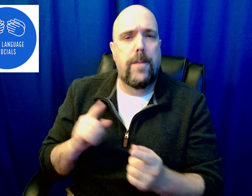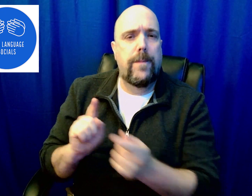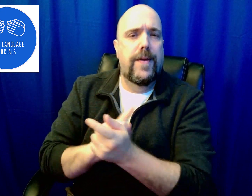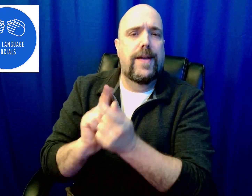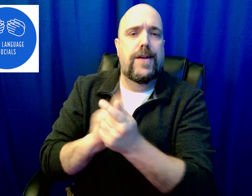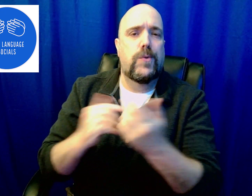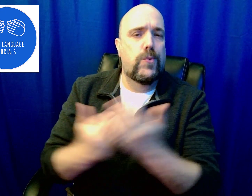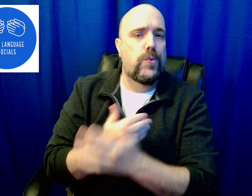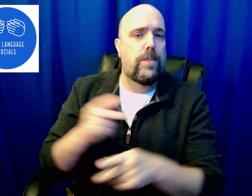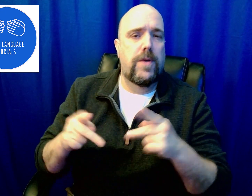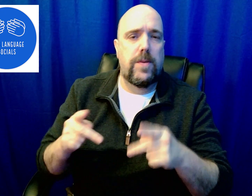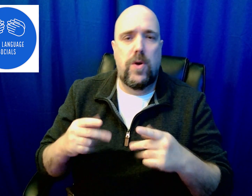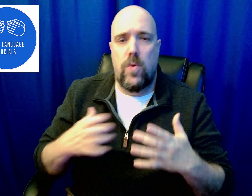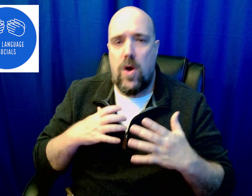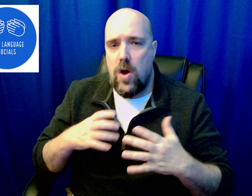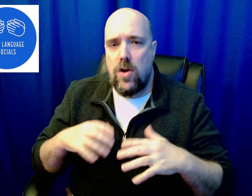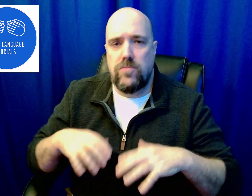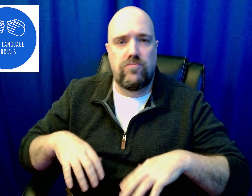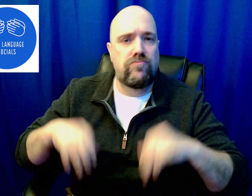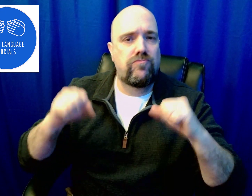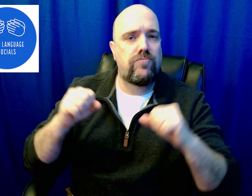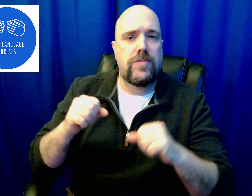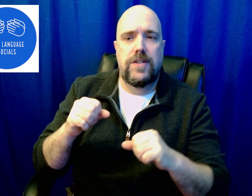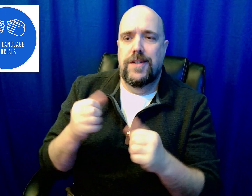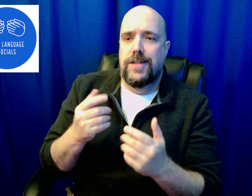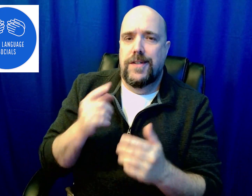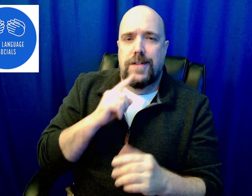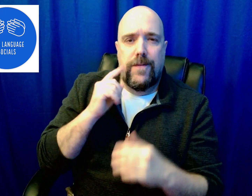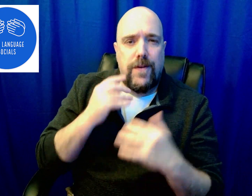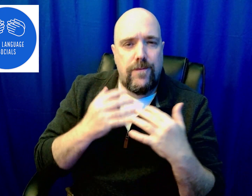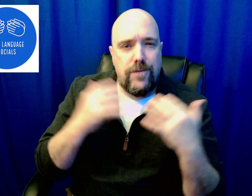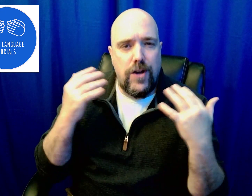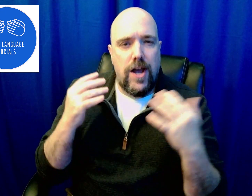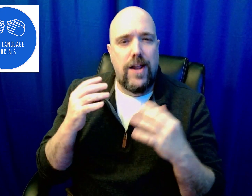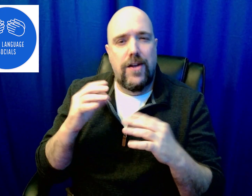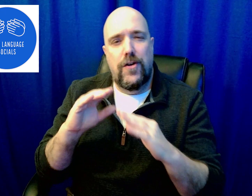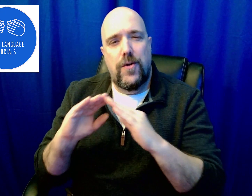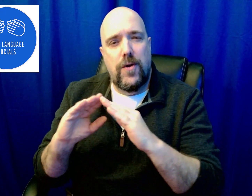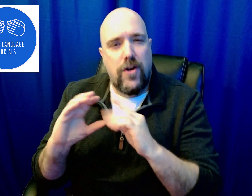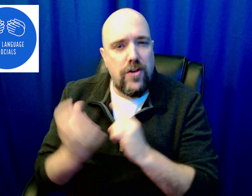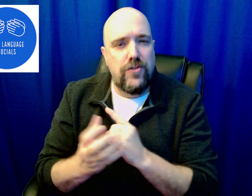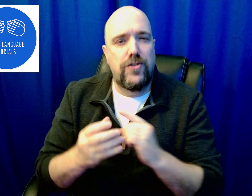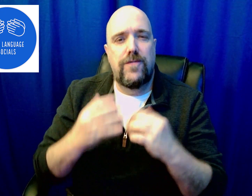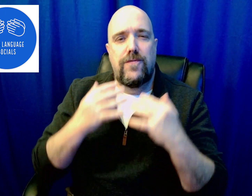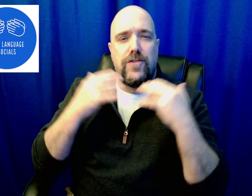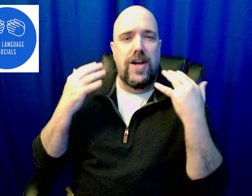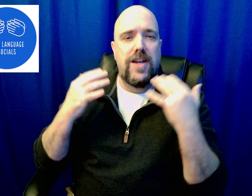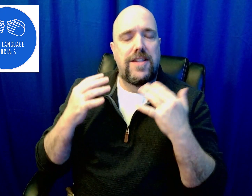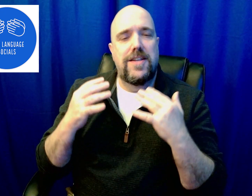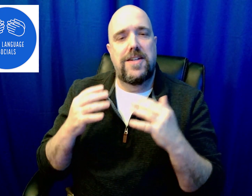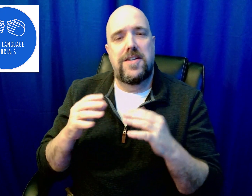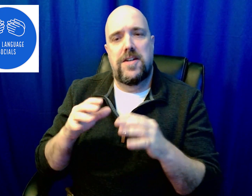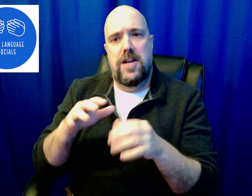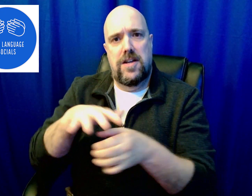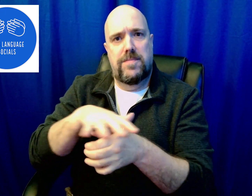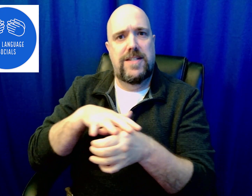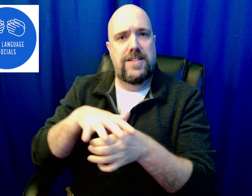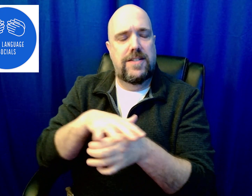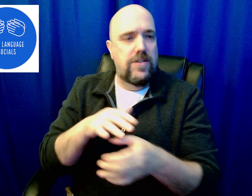The goal is that I want to meet new people and create a deaf culture and deaf friendly space.